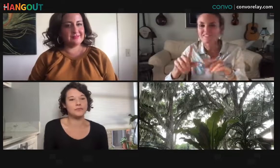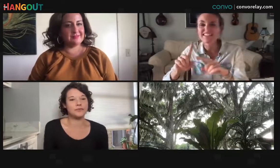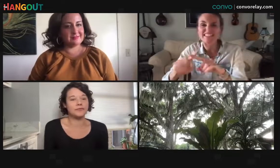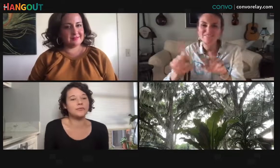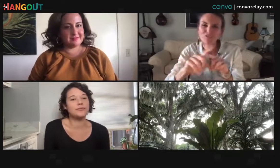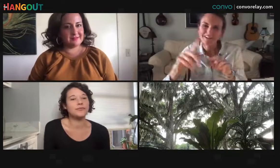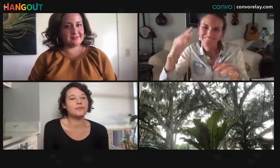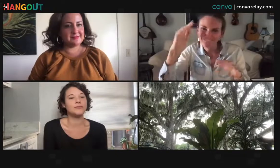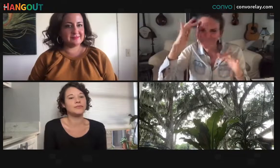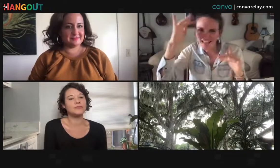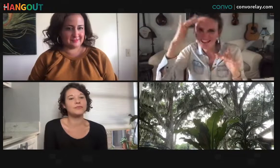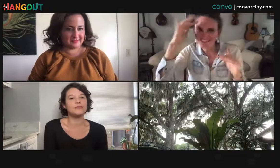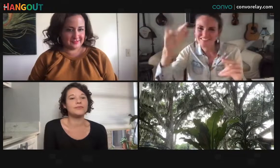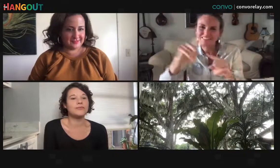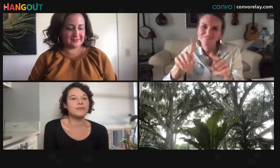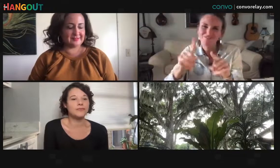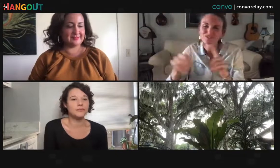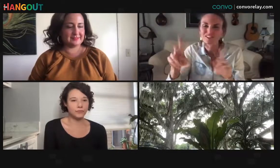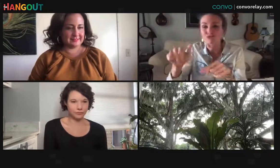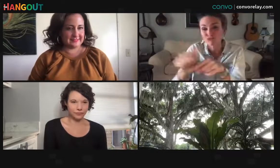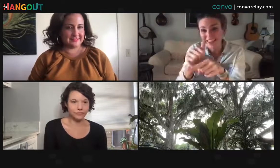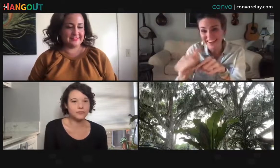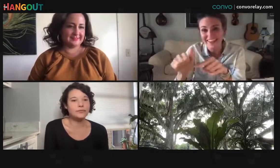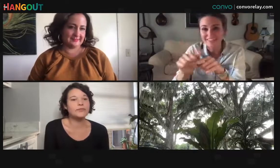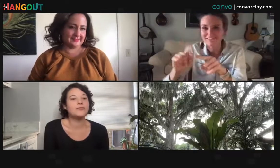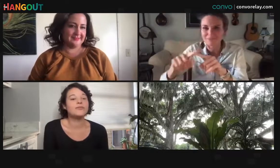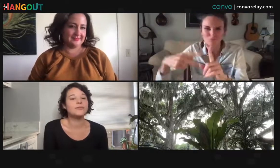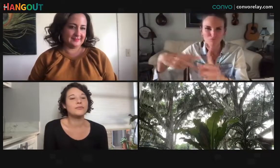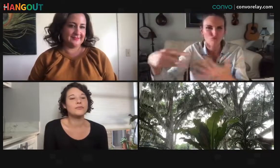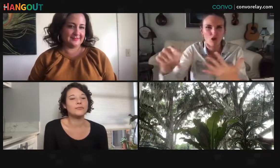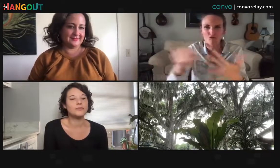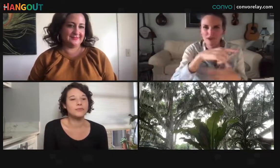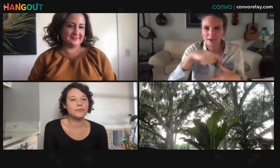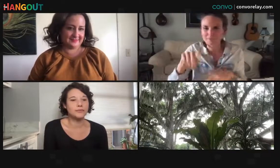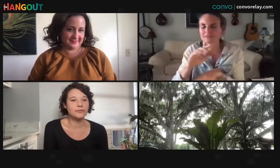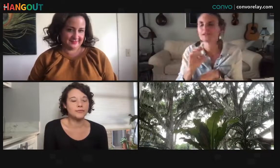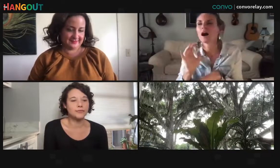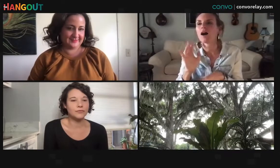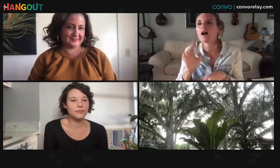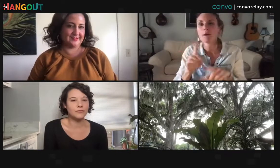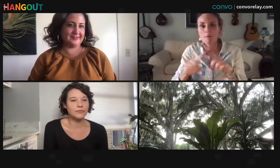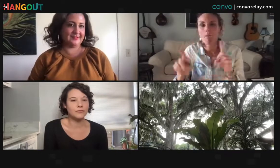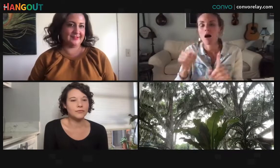think they share some commonalities of course there are different philosophies and different training programs that